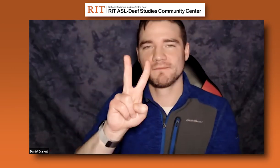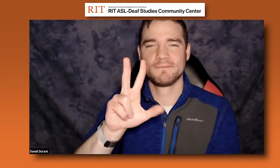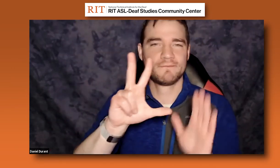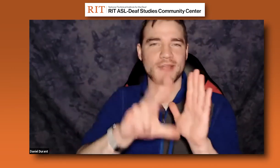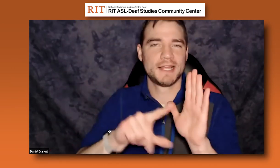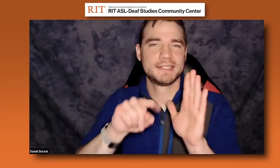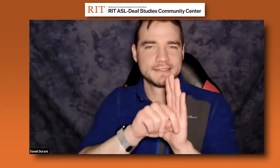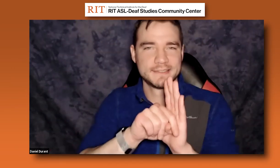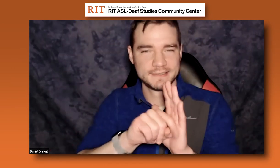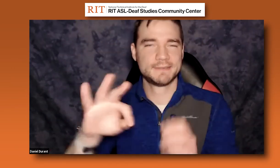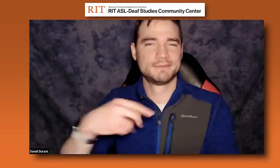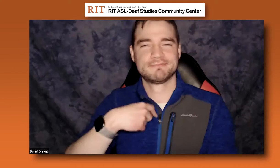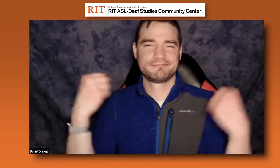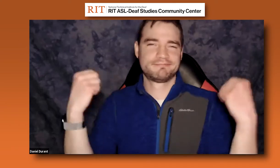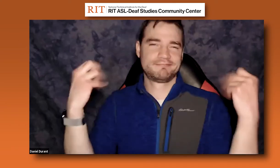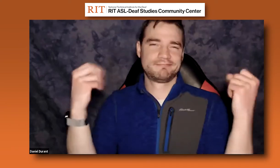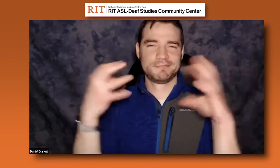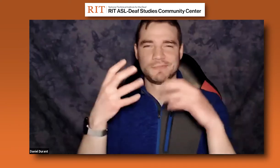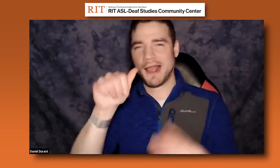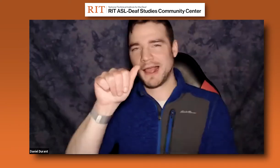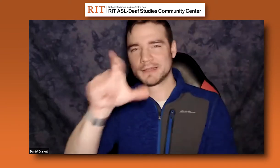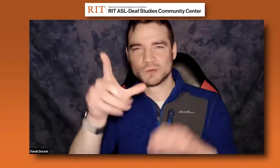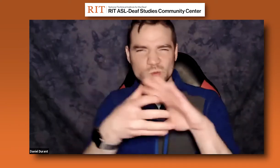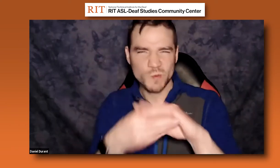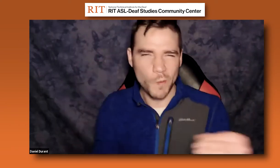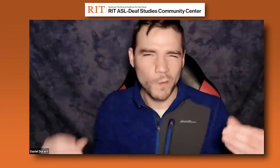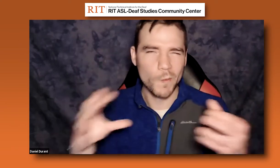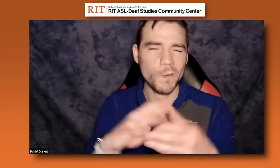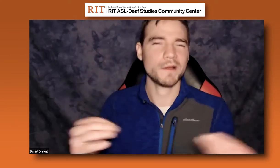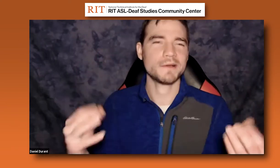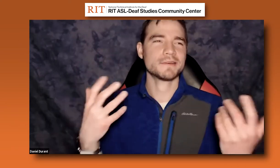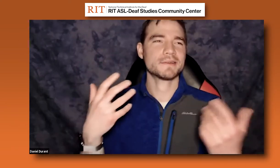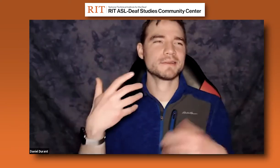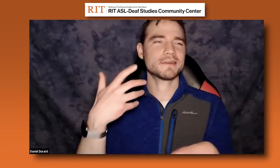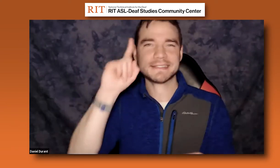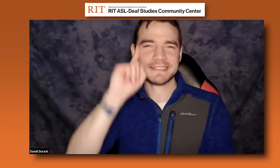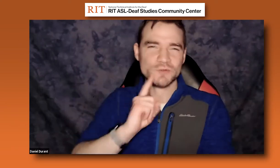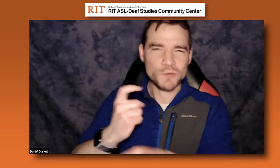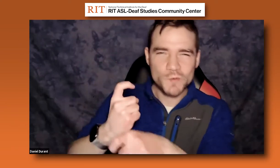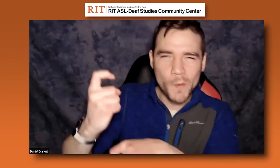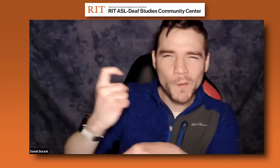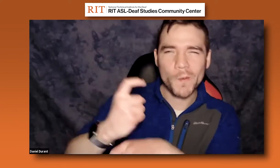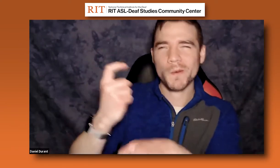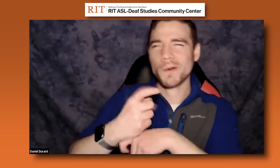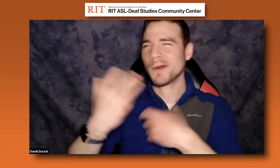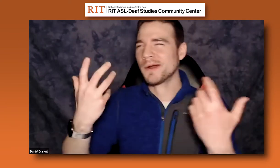to vlog some ASL stories and some Deaf jokes